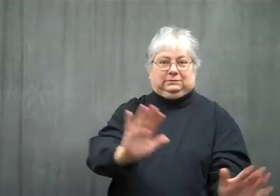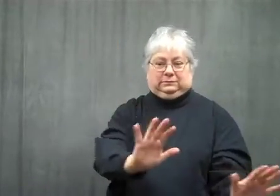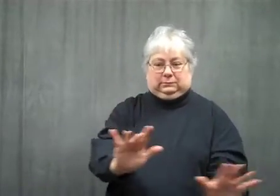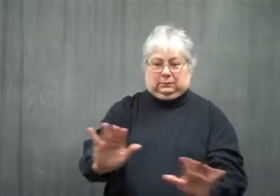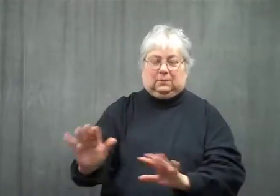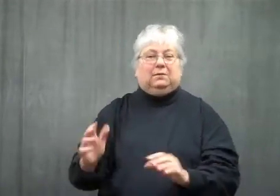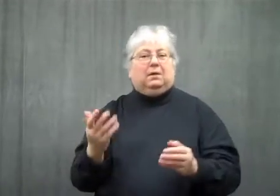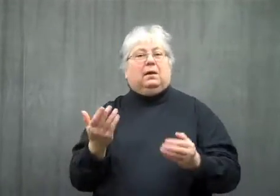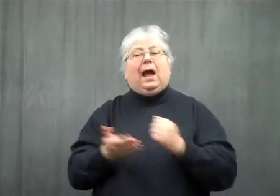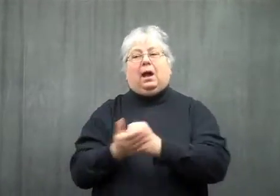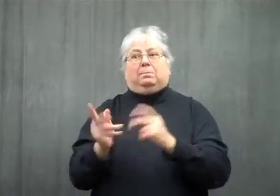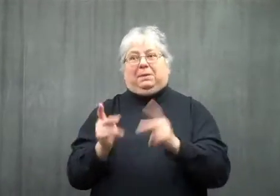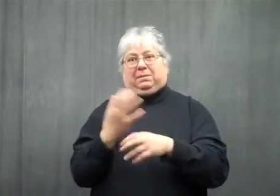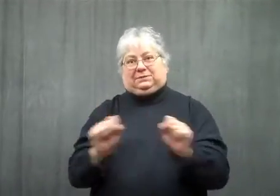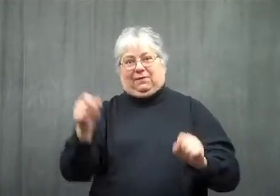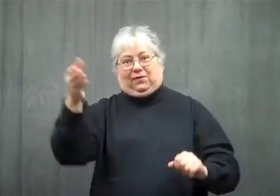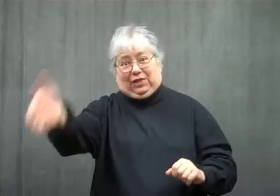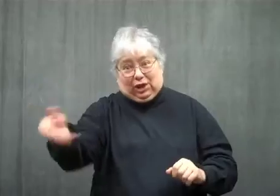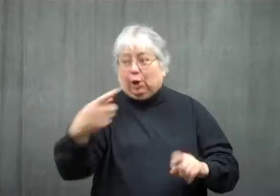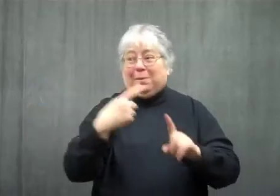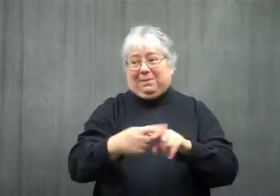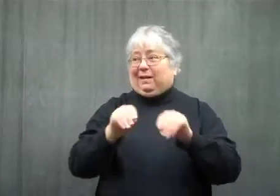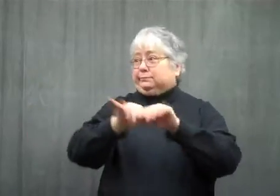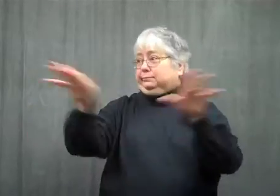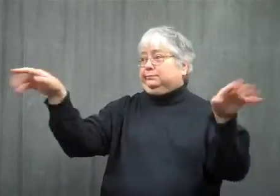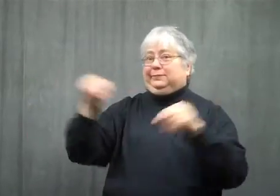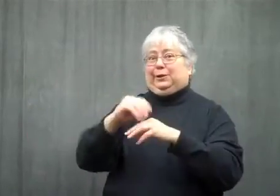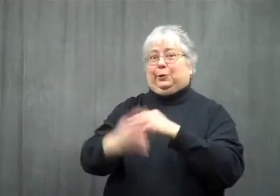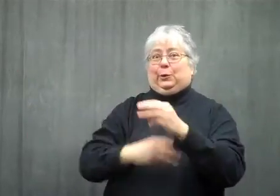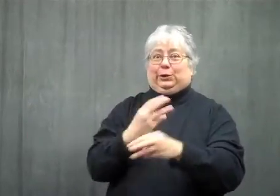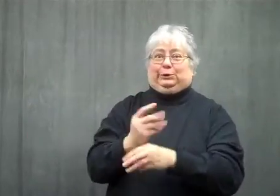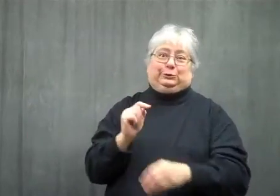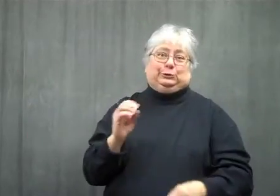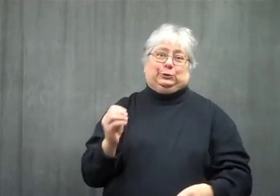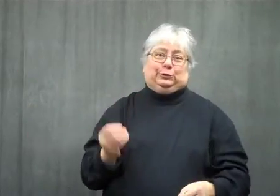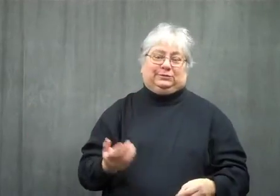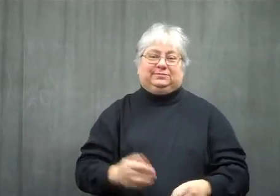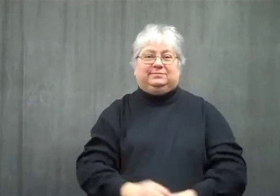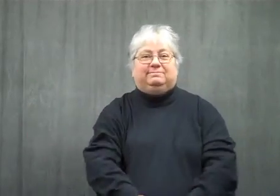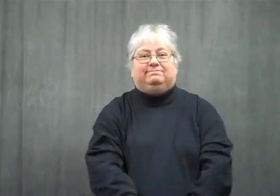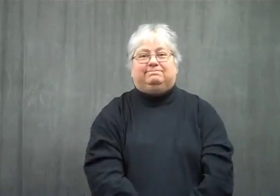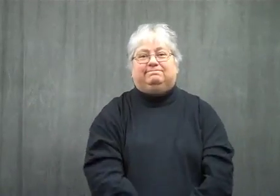for the safety of the people there, and all over the world.